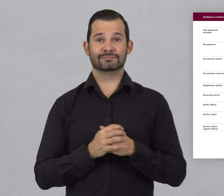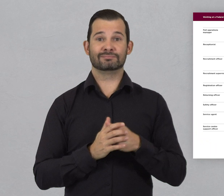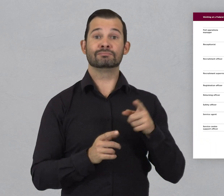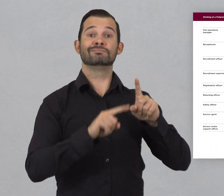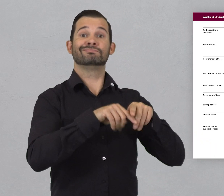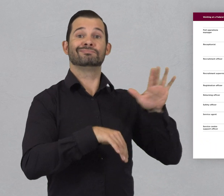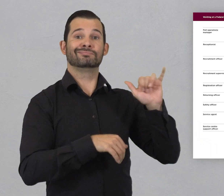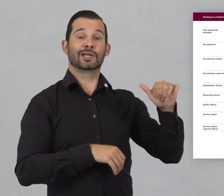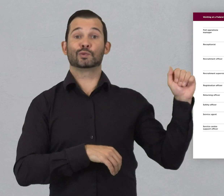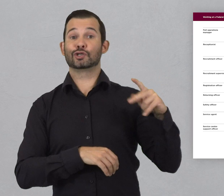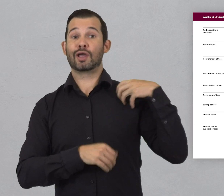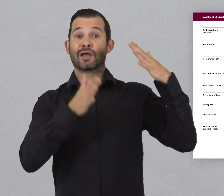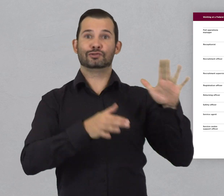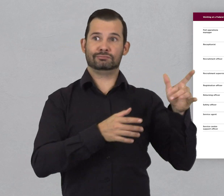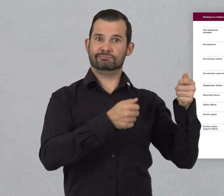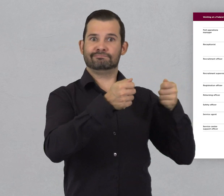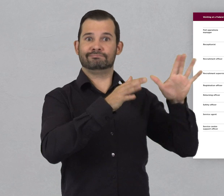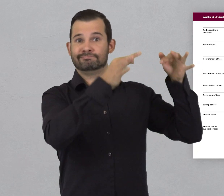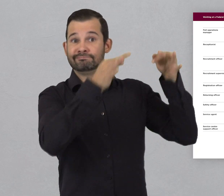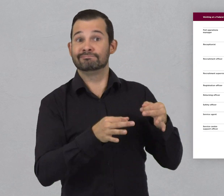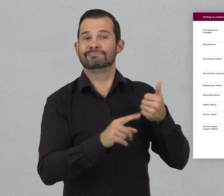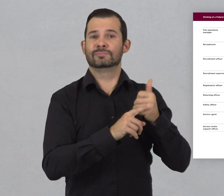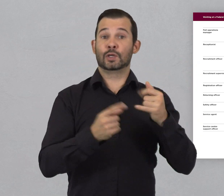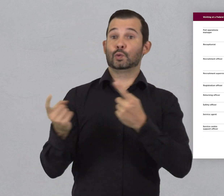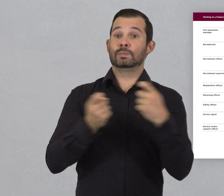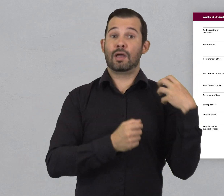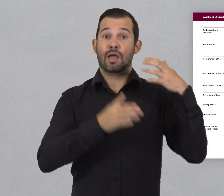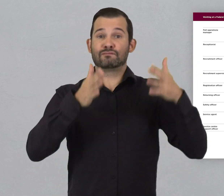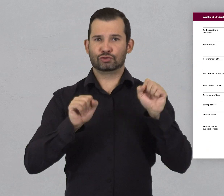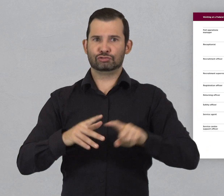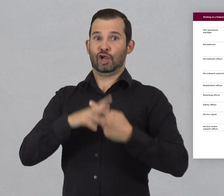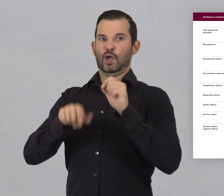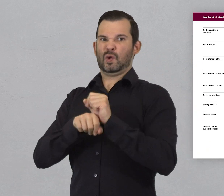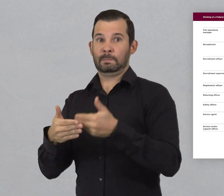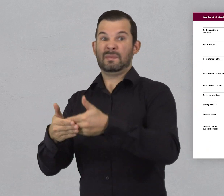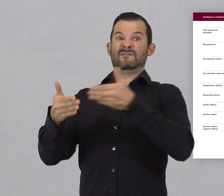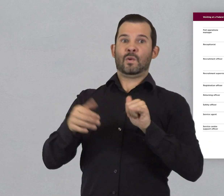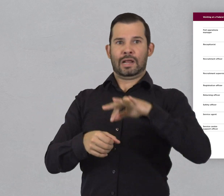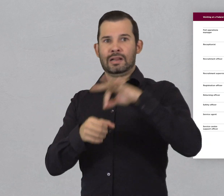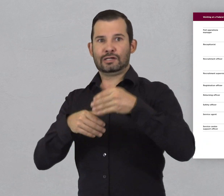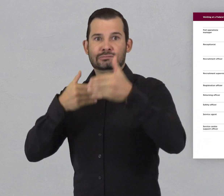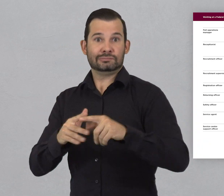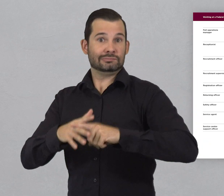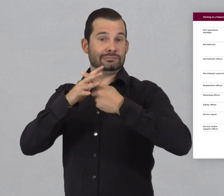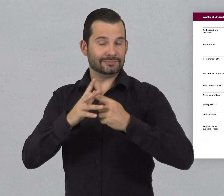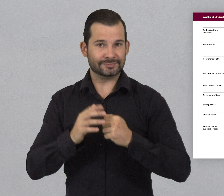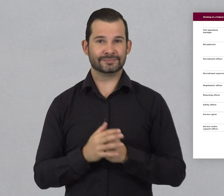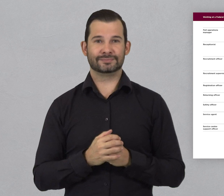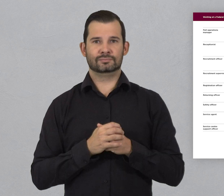officer’s discretion, the recruitment officer could start working before the election period